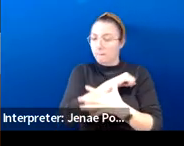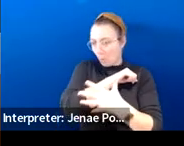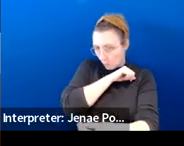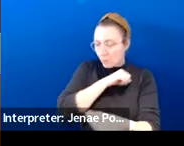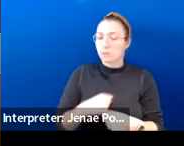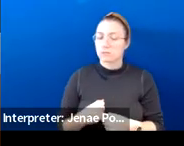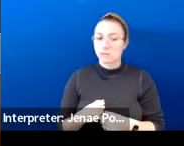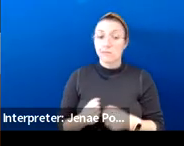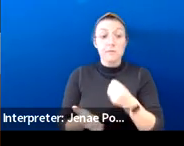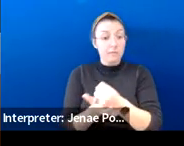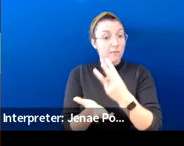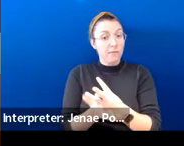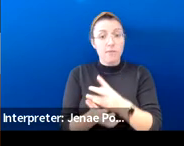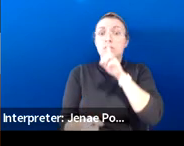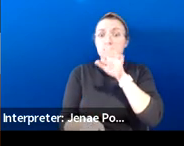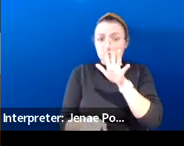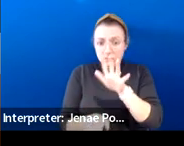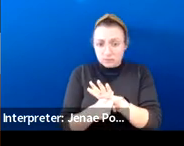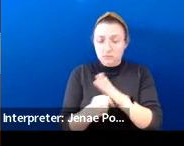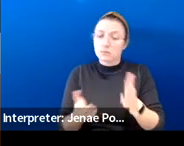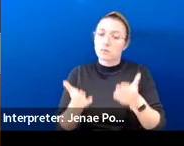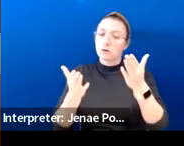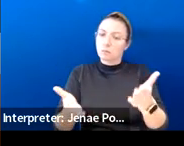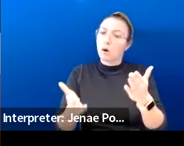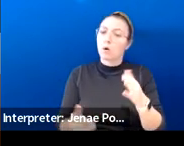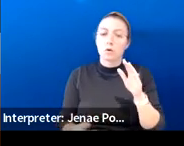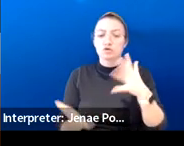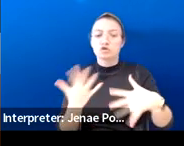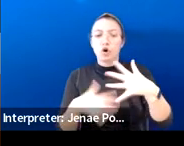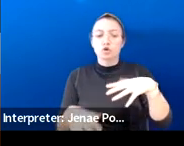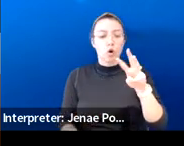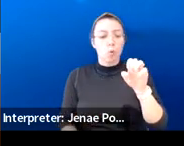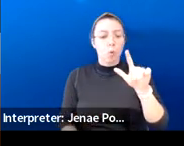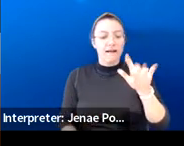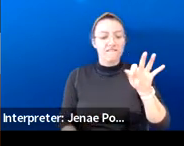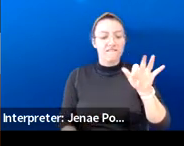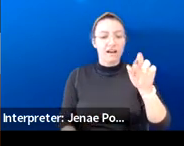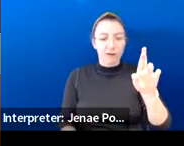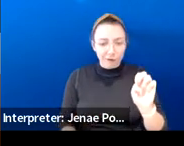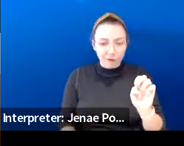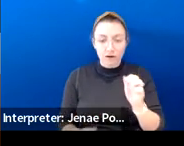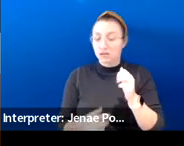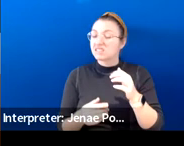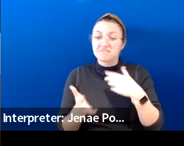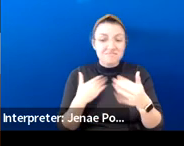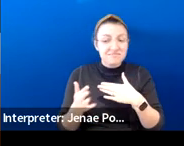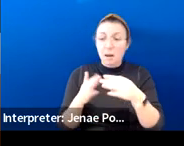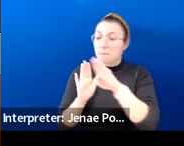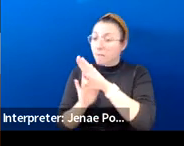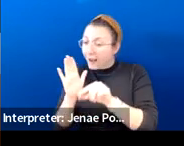commitment to help promote social welfare they help people of all backgrounds to overcome challenges.